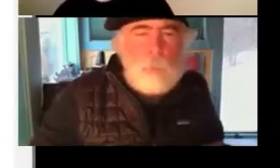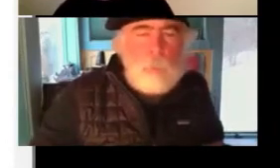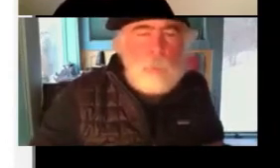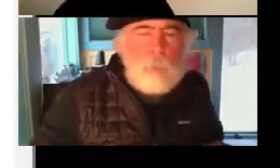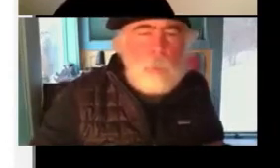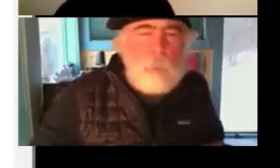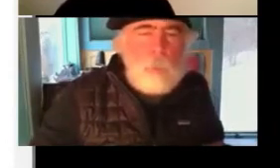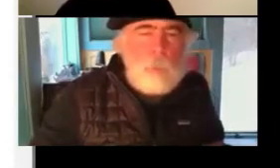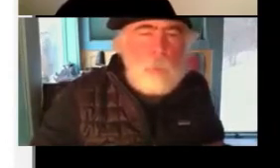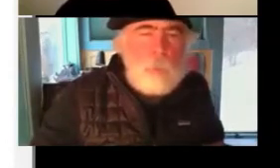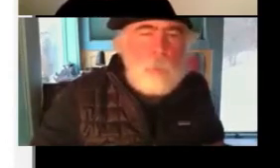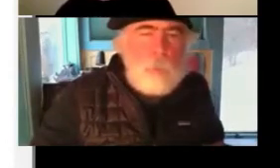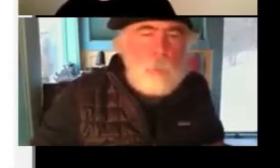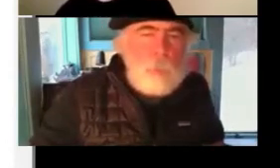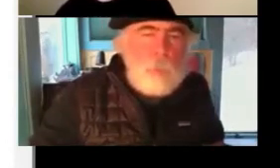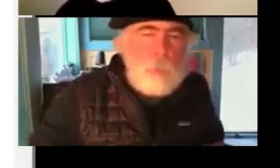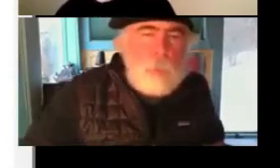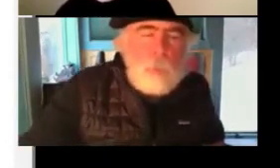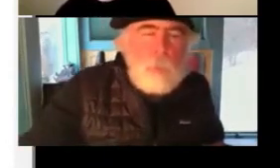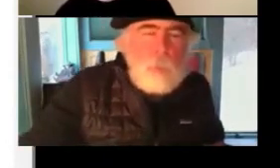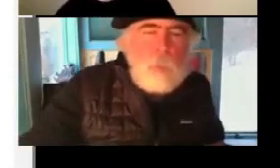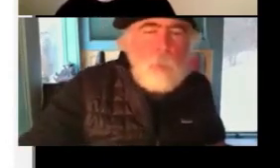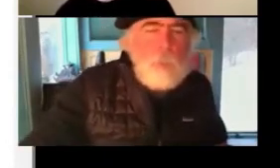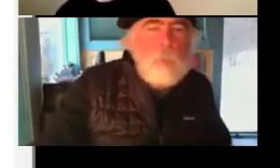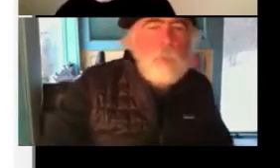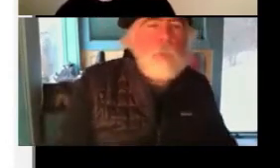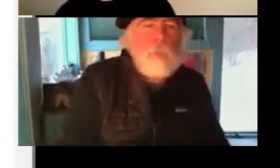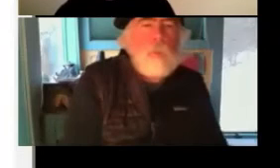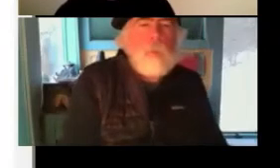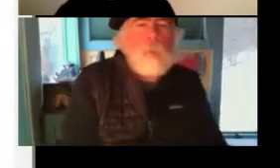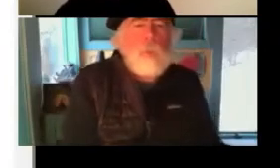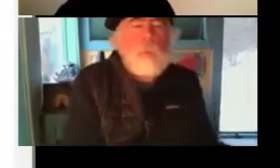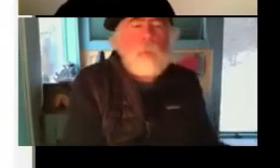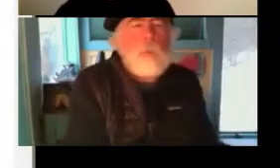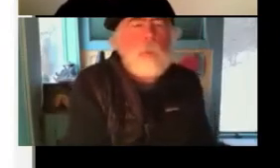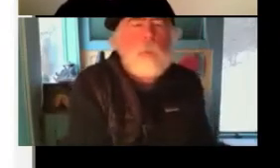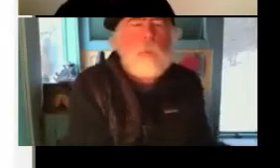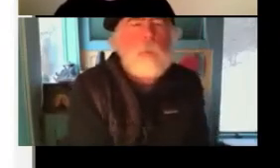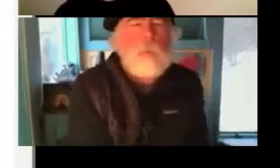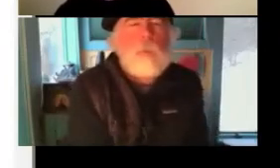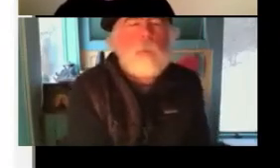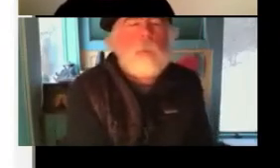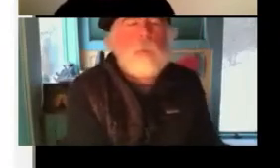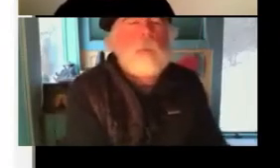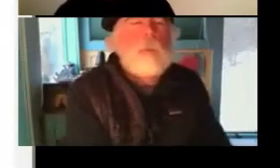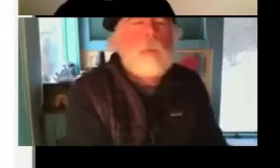but then I just go on to say what that work is, and you can provide whatever details you need